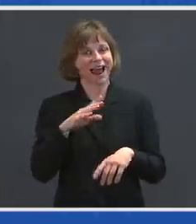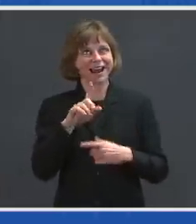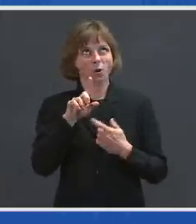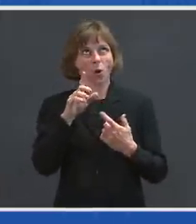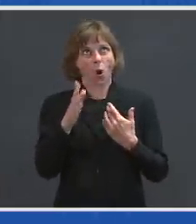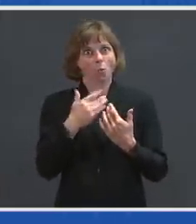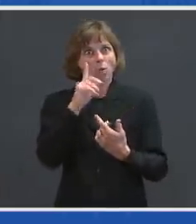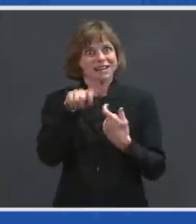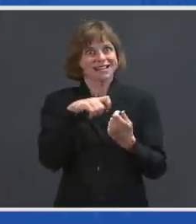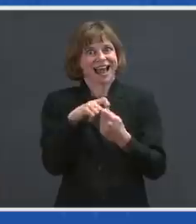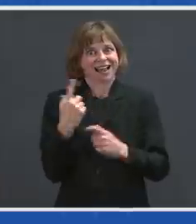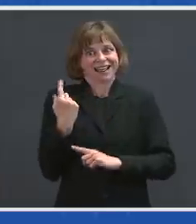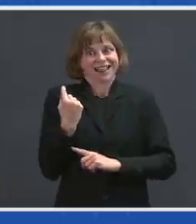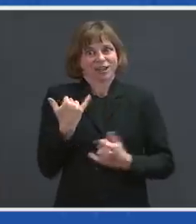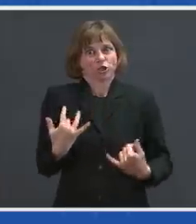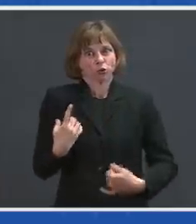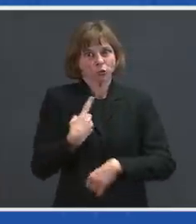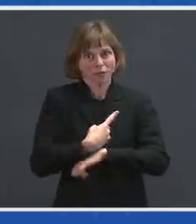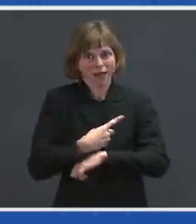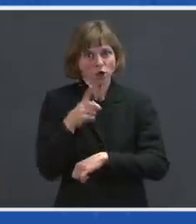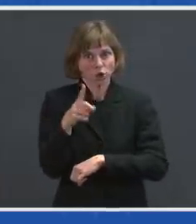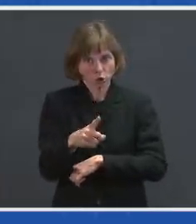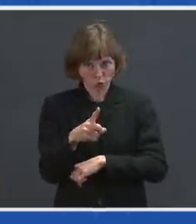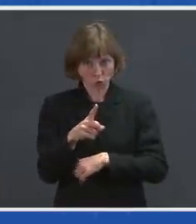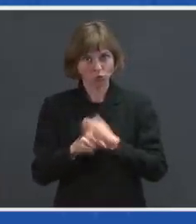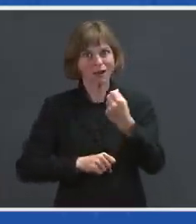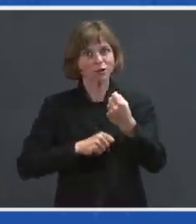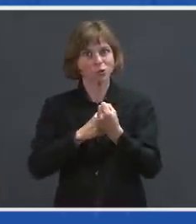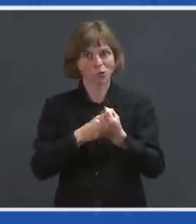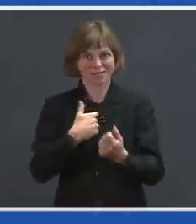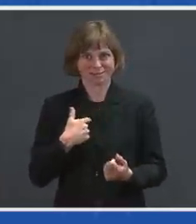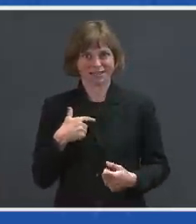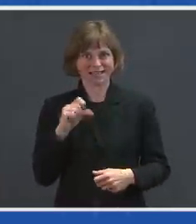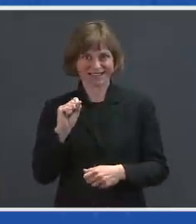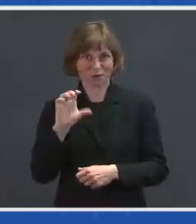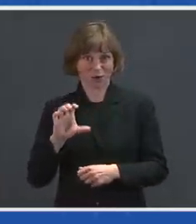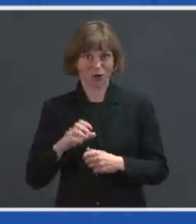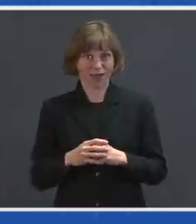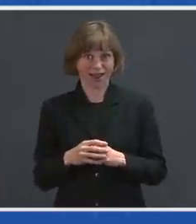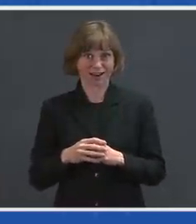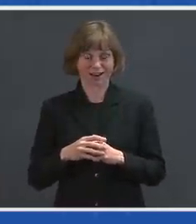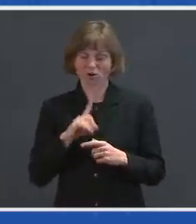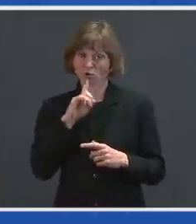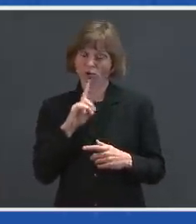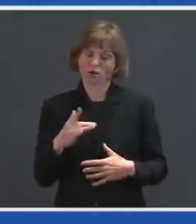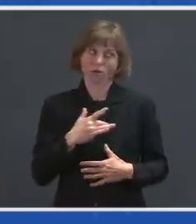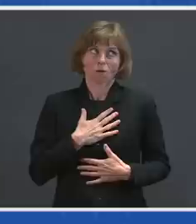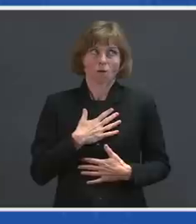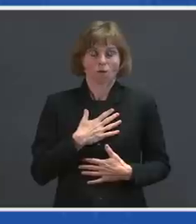that you delivered the endorsement to me in South Carolina that meant so much to me and my campaign.